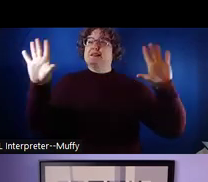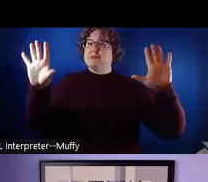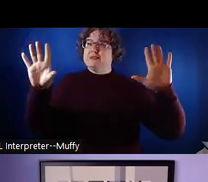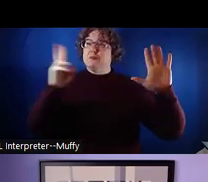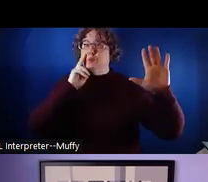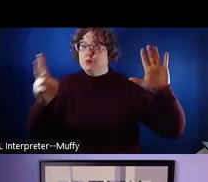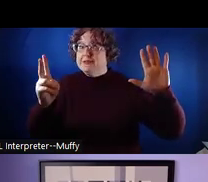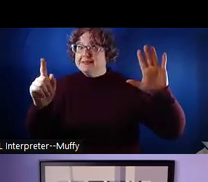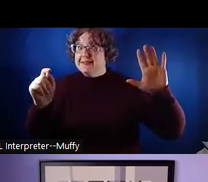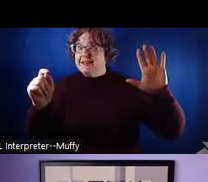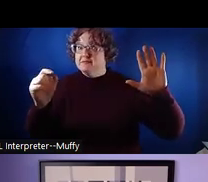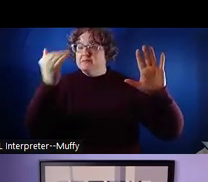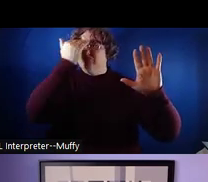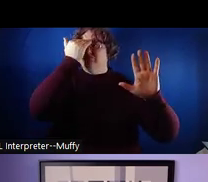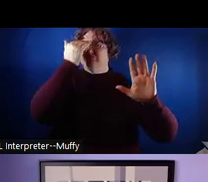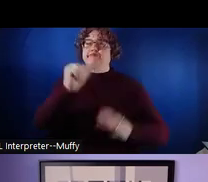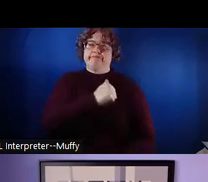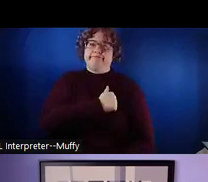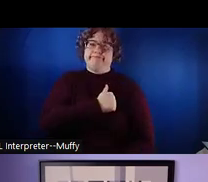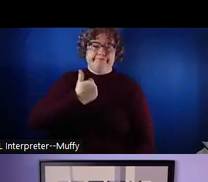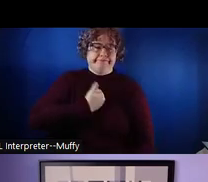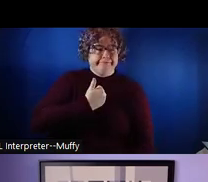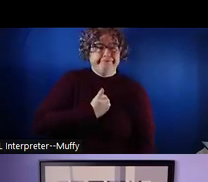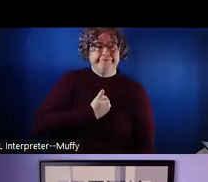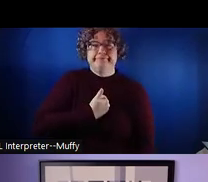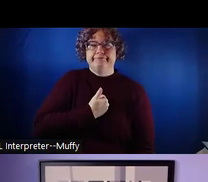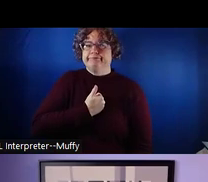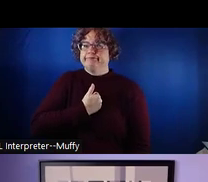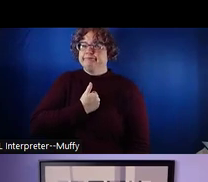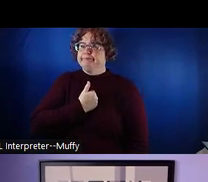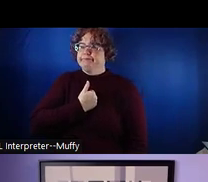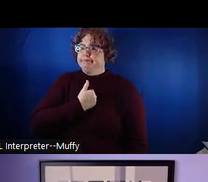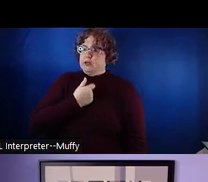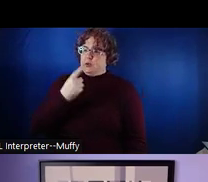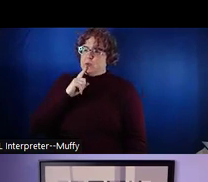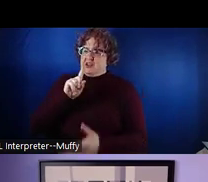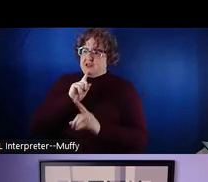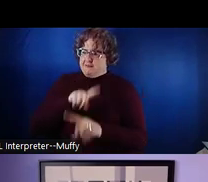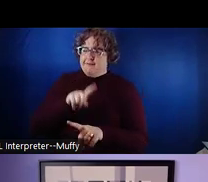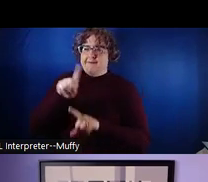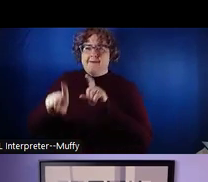We are aware of these attitudes in ourselves. We can report on them in surveys or questionnaires,